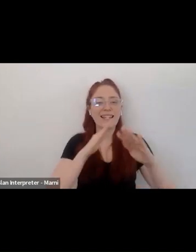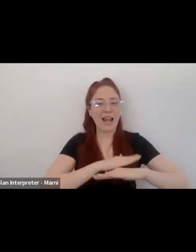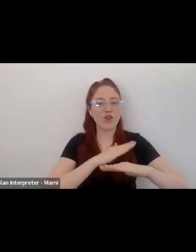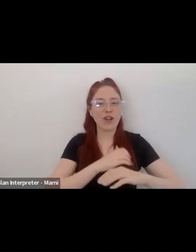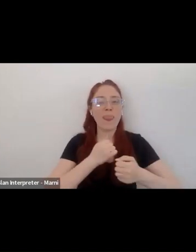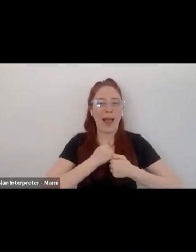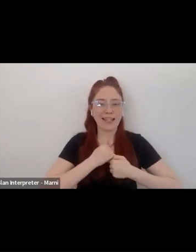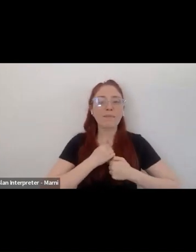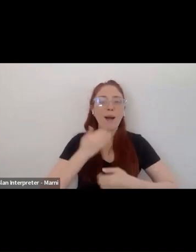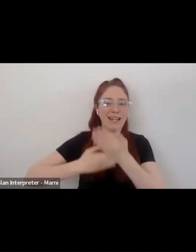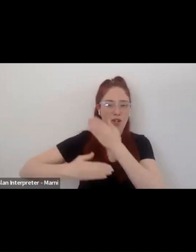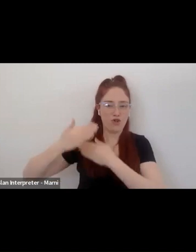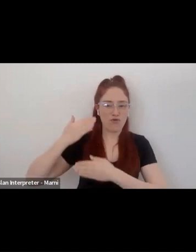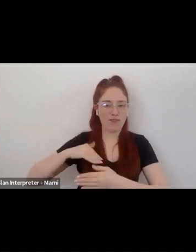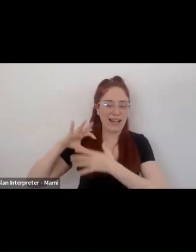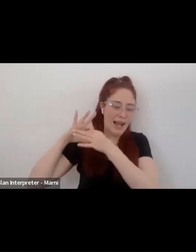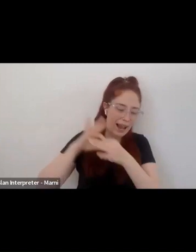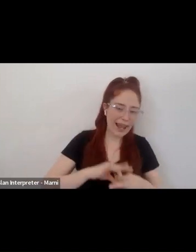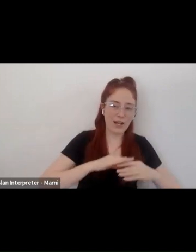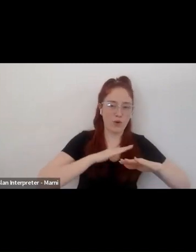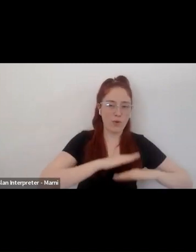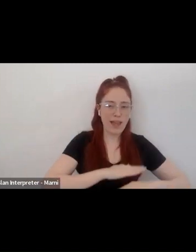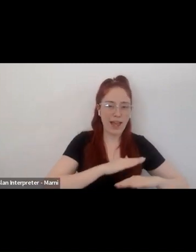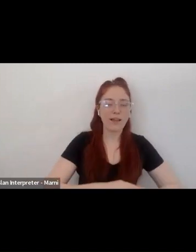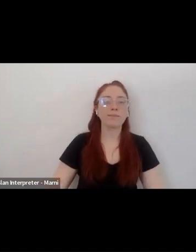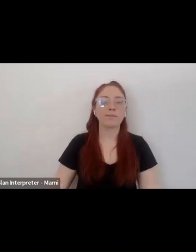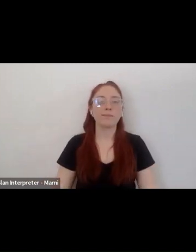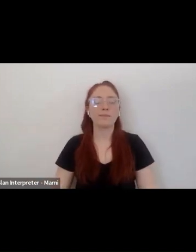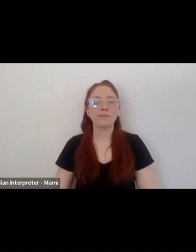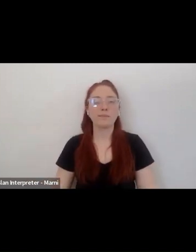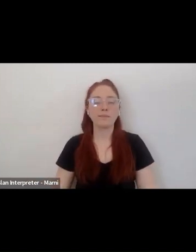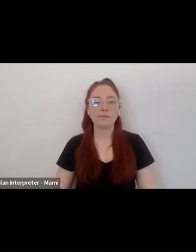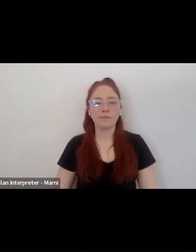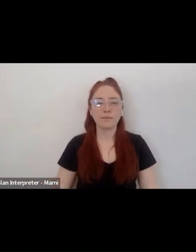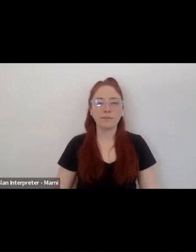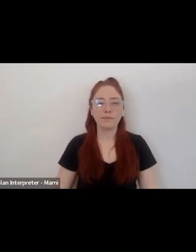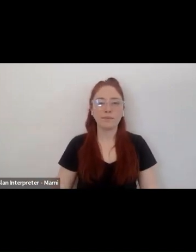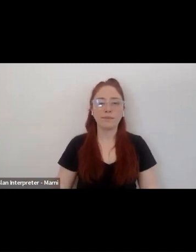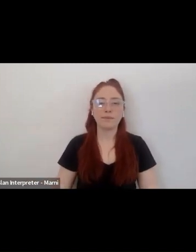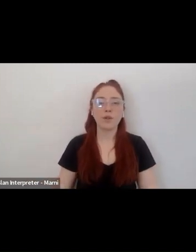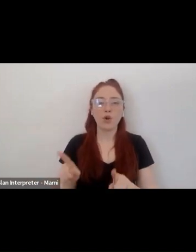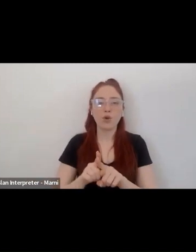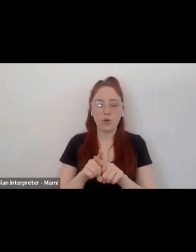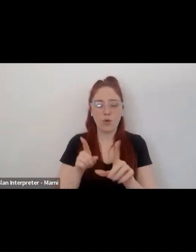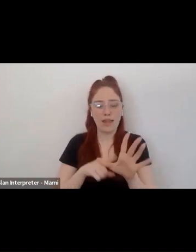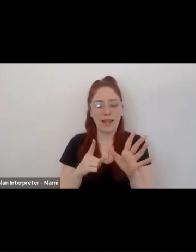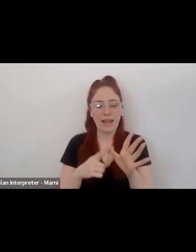And I'm also Badimaya, which is the Yamatji Nation. So I've got